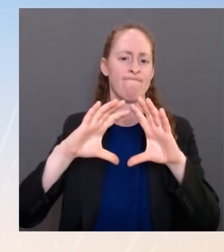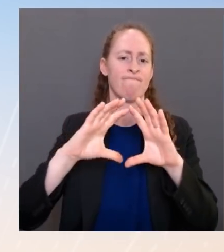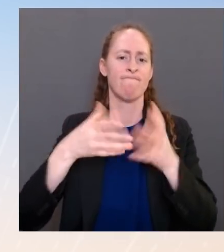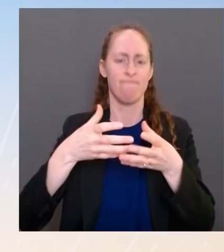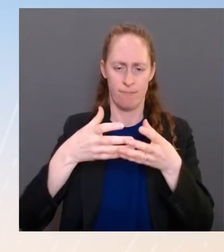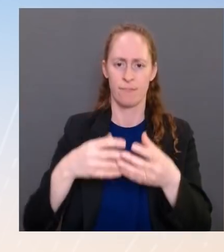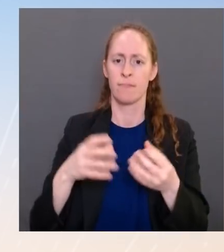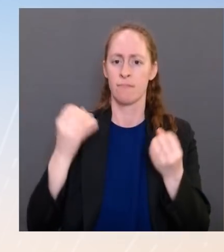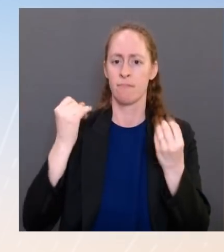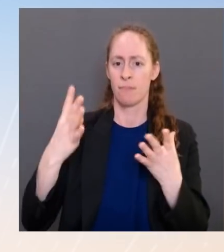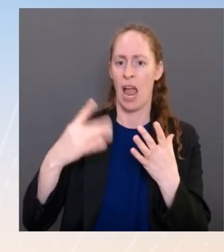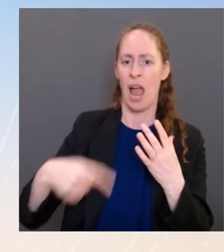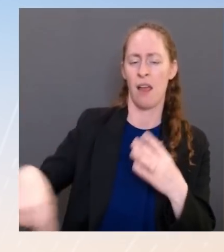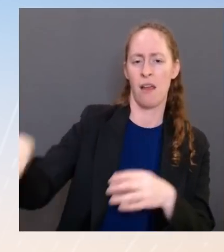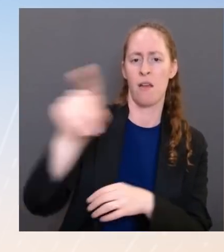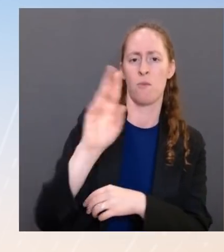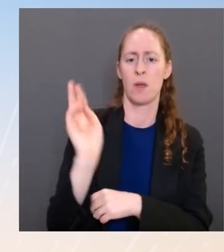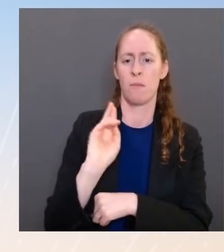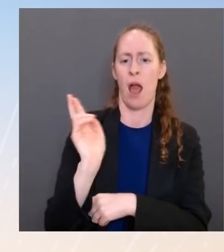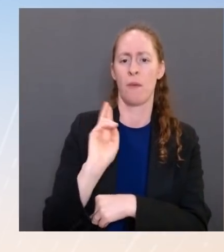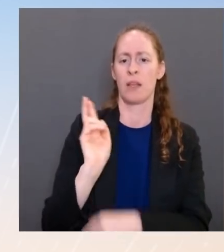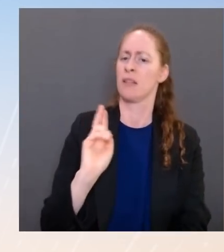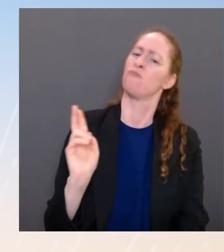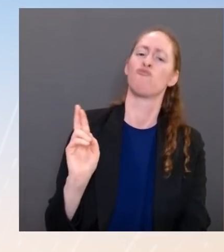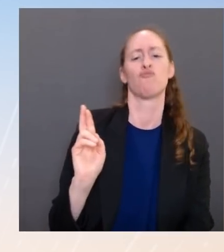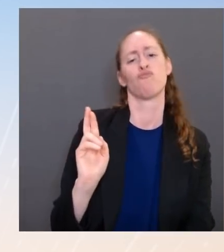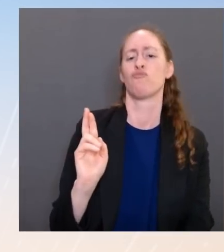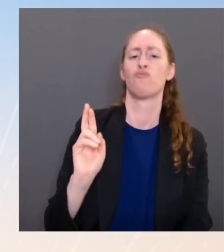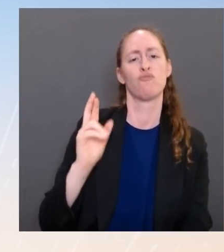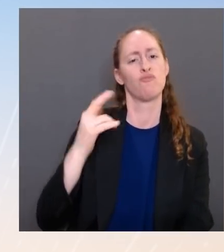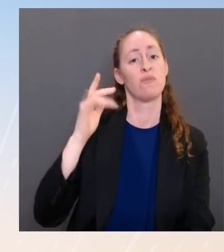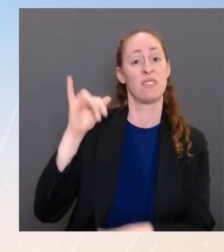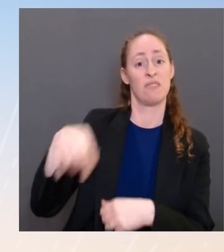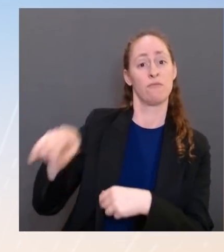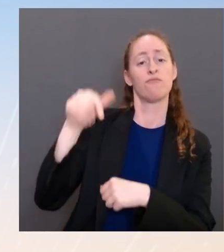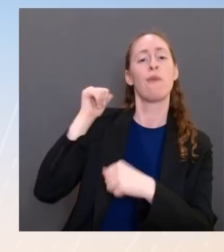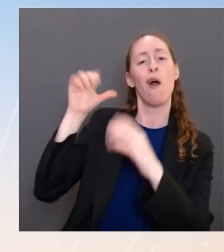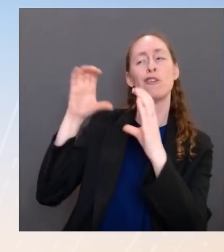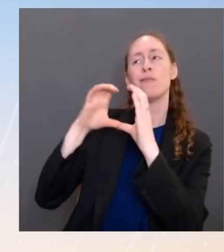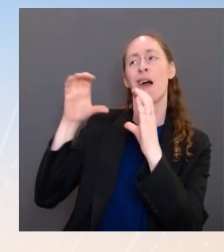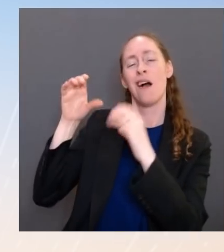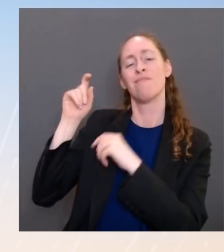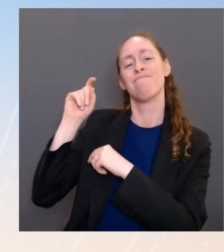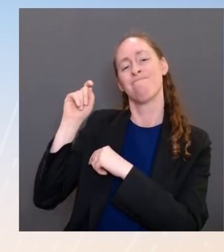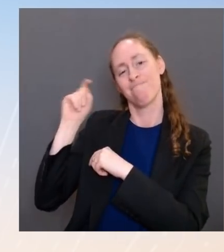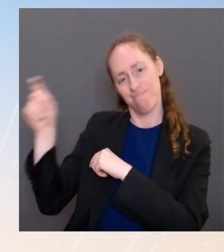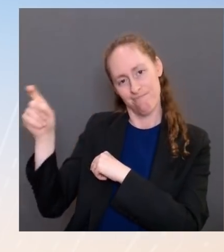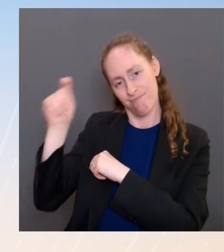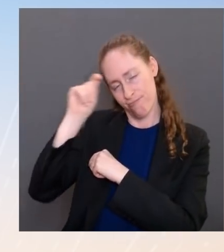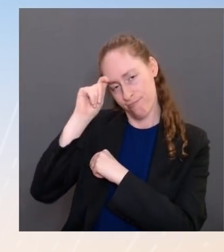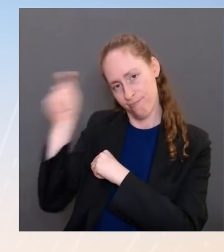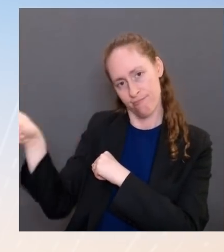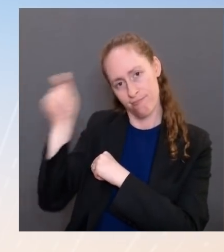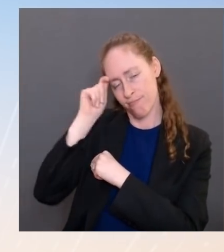There are many more candidates running for seats in this election that have pledged that they would have done that